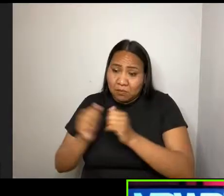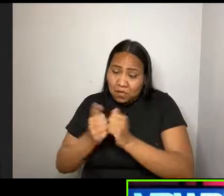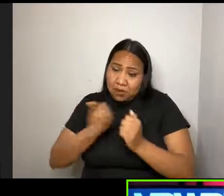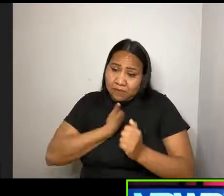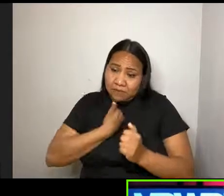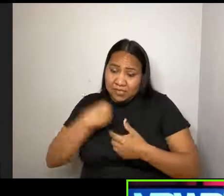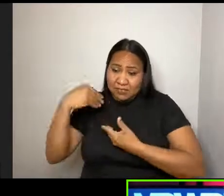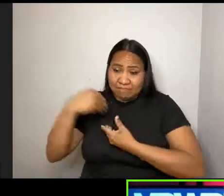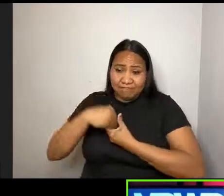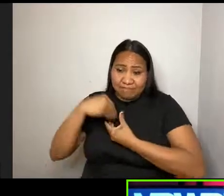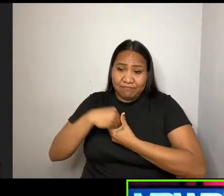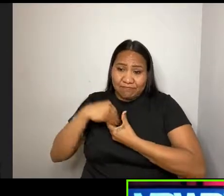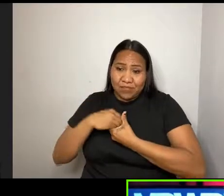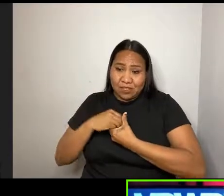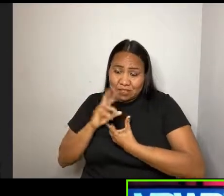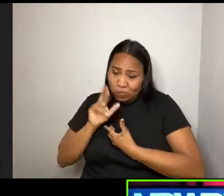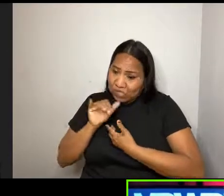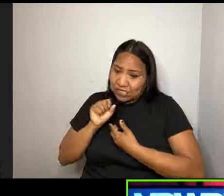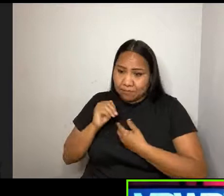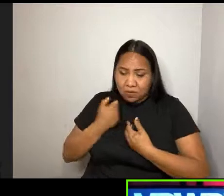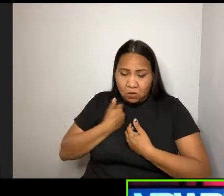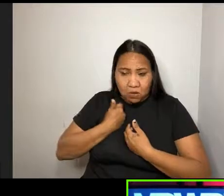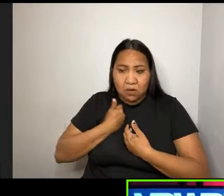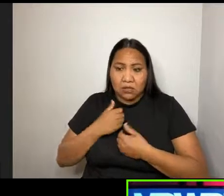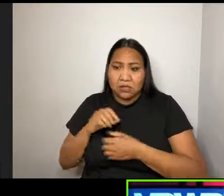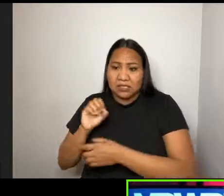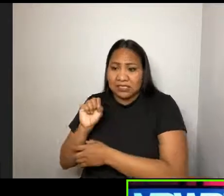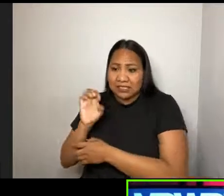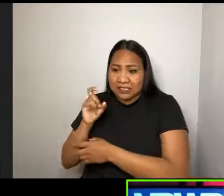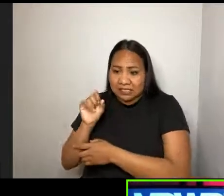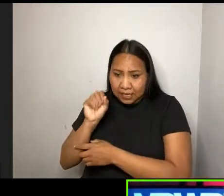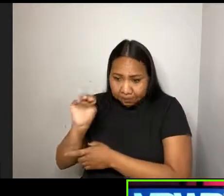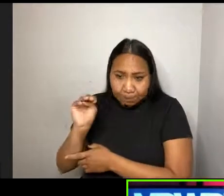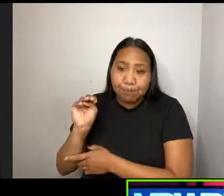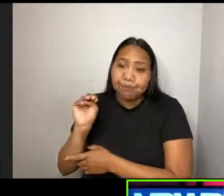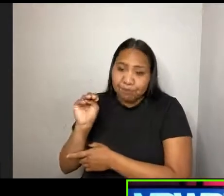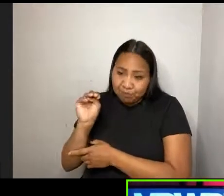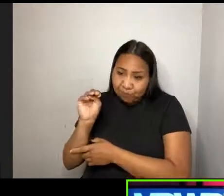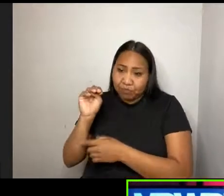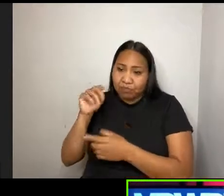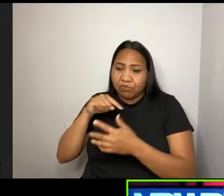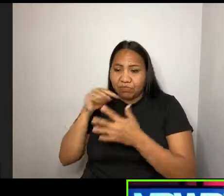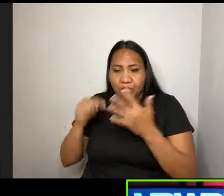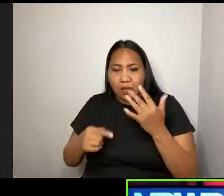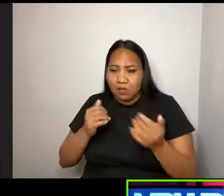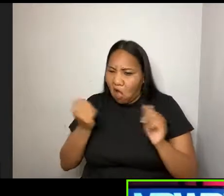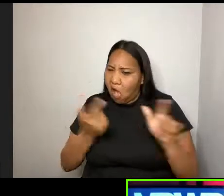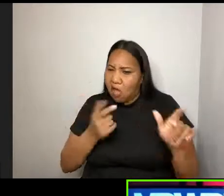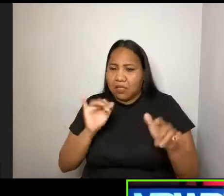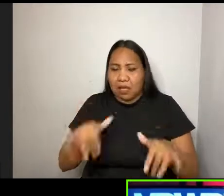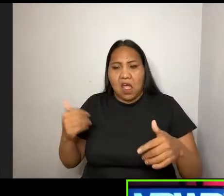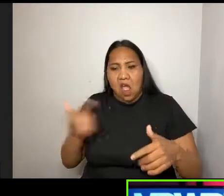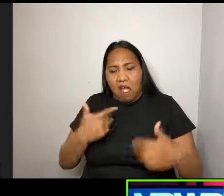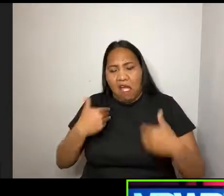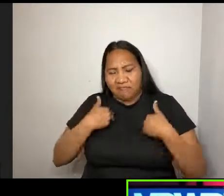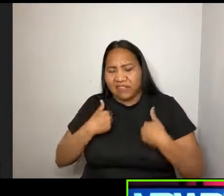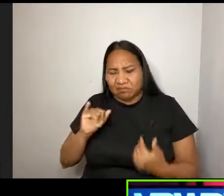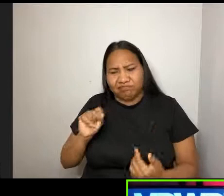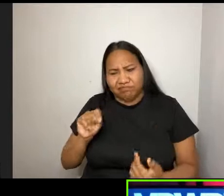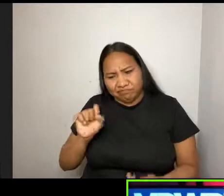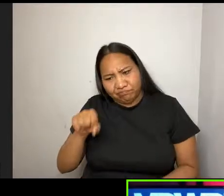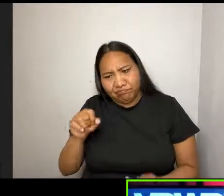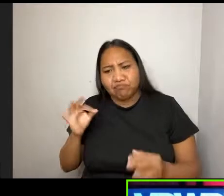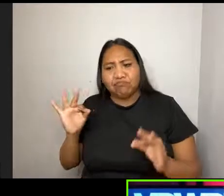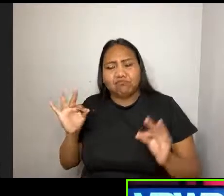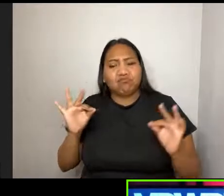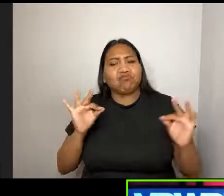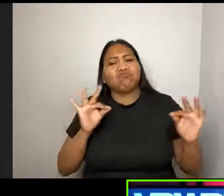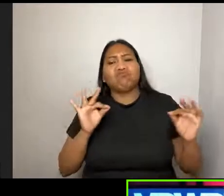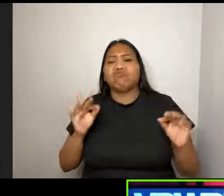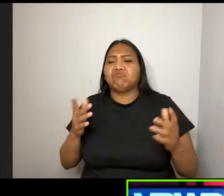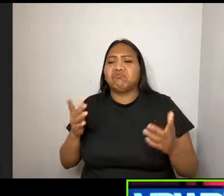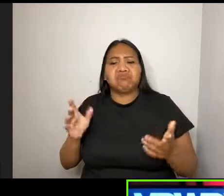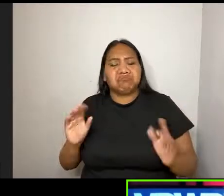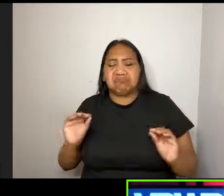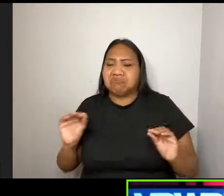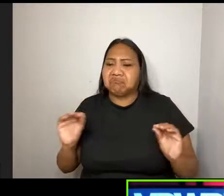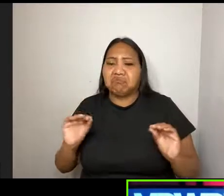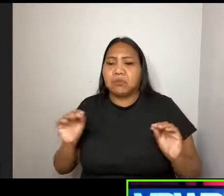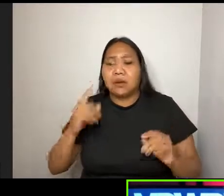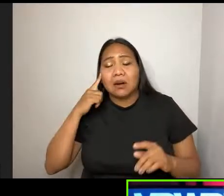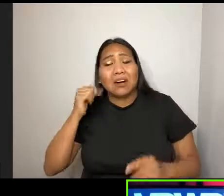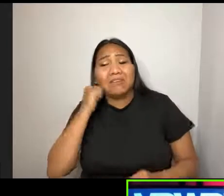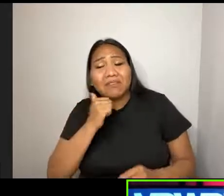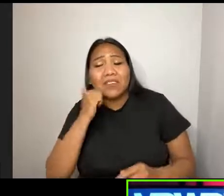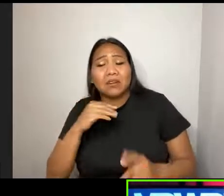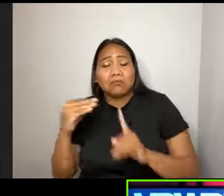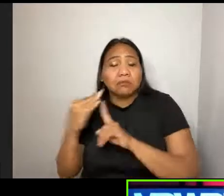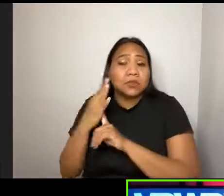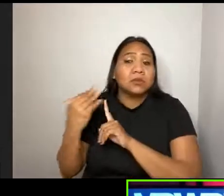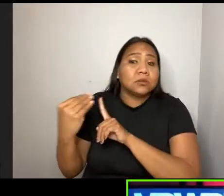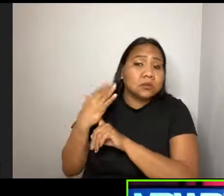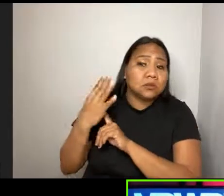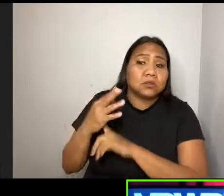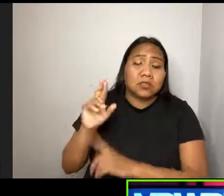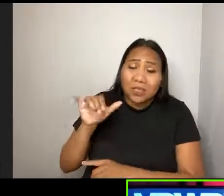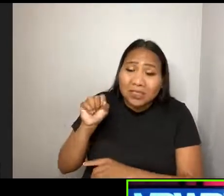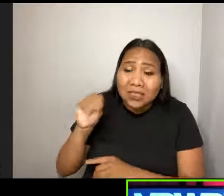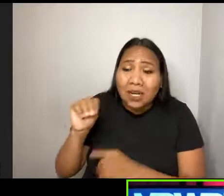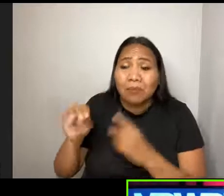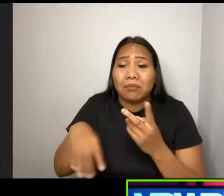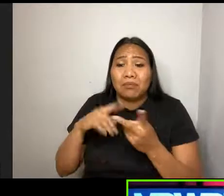and sexism. None of us are immune. Every day we are exposed to racist and sexist visuals and we